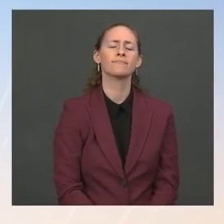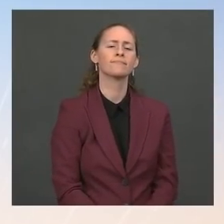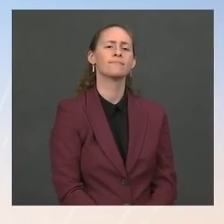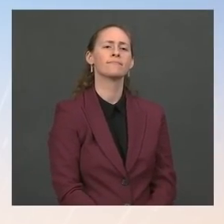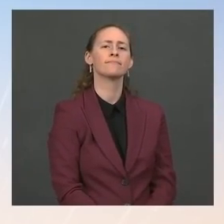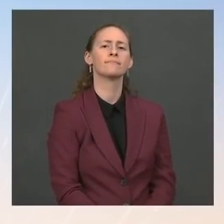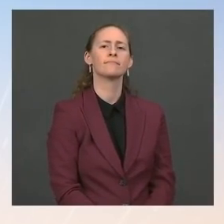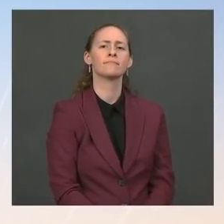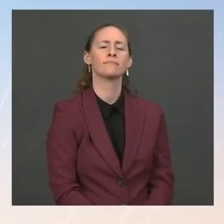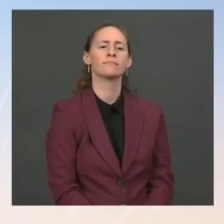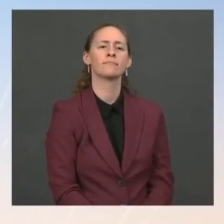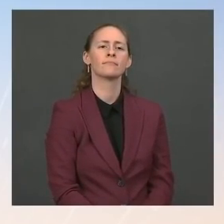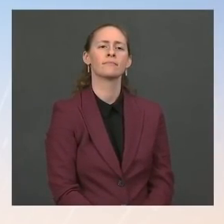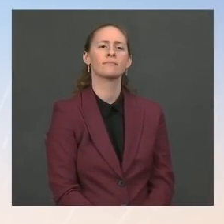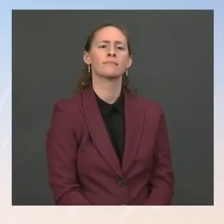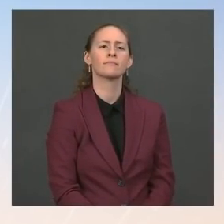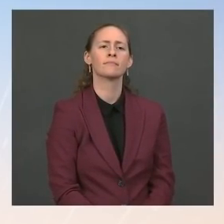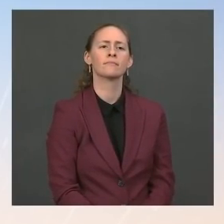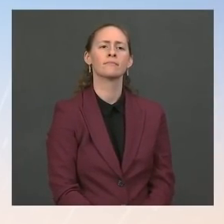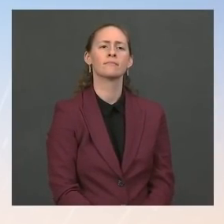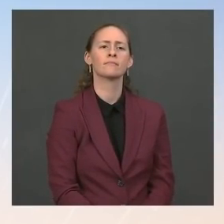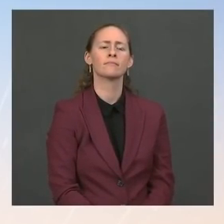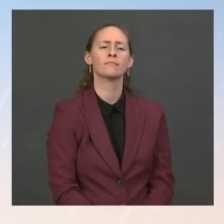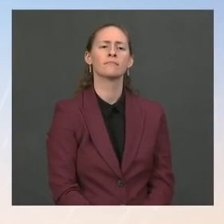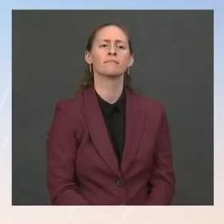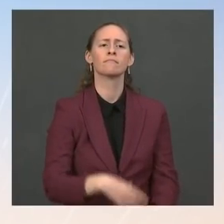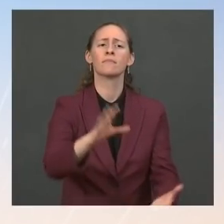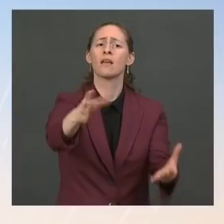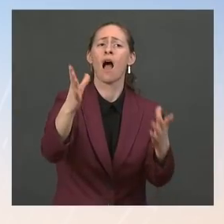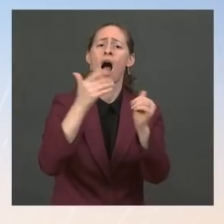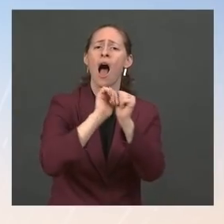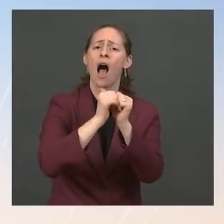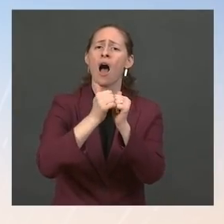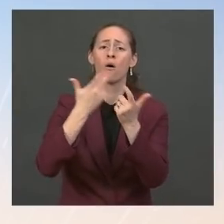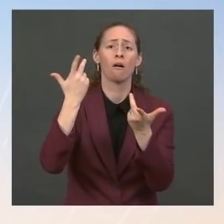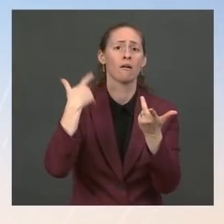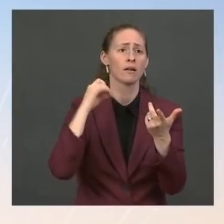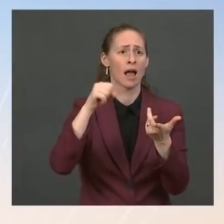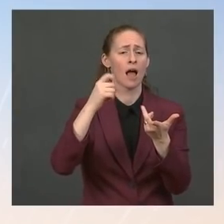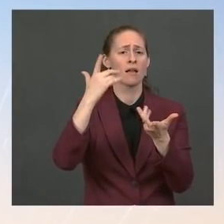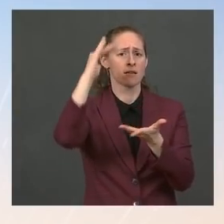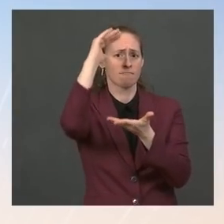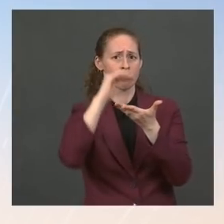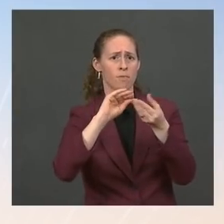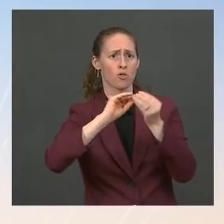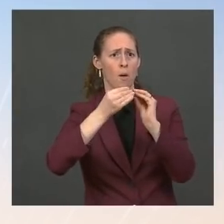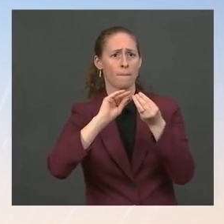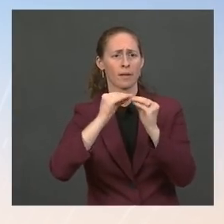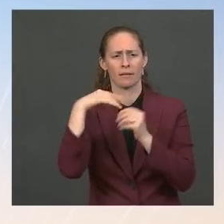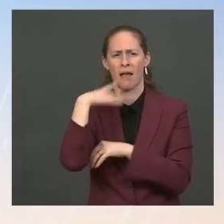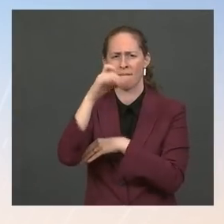Let me just see if he's been briefed. And I'll talk to our domestic policy team and maybe we can connect you directly with them to get more information. Go ahead, Weijia. >> The Press: Thanks, Jen.